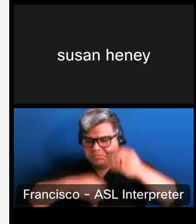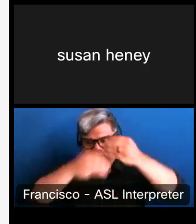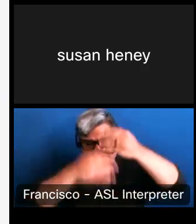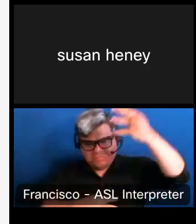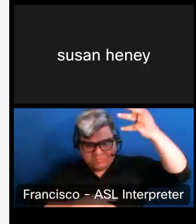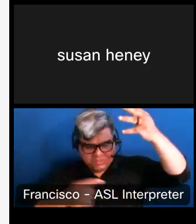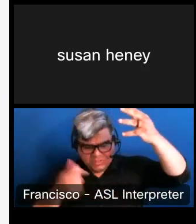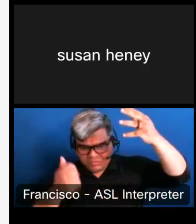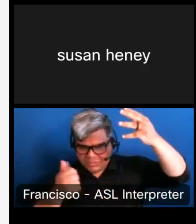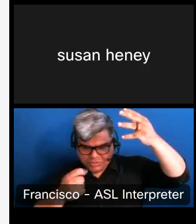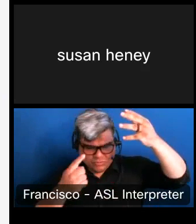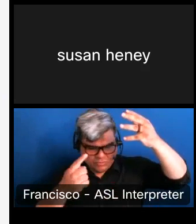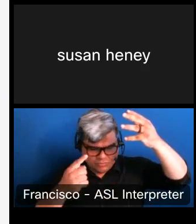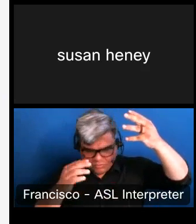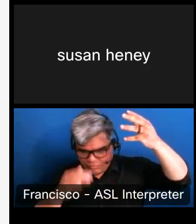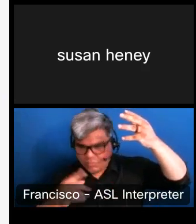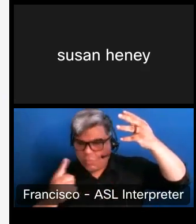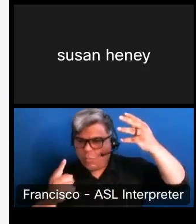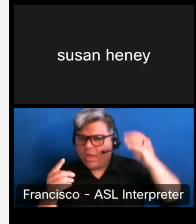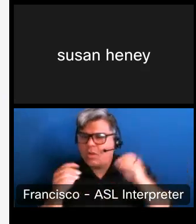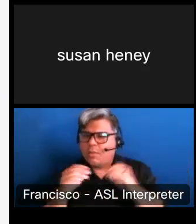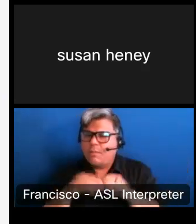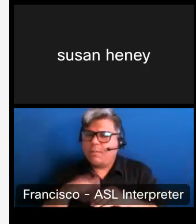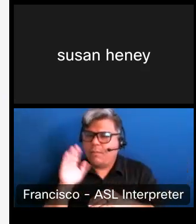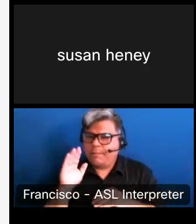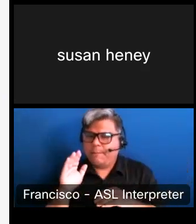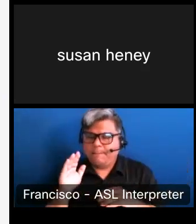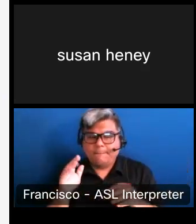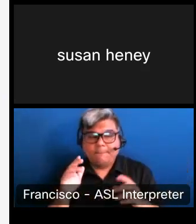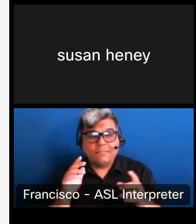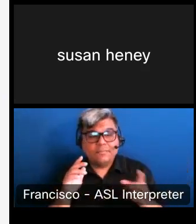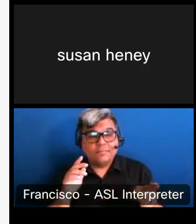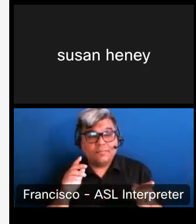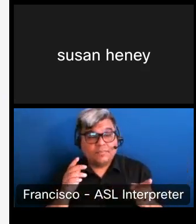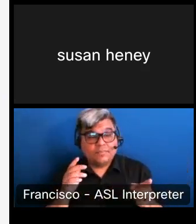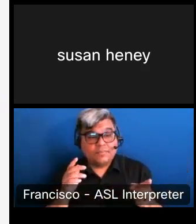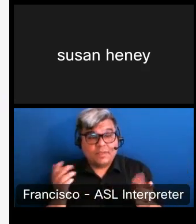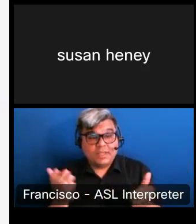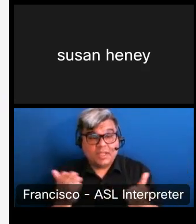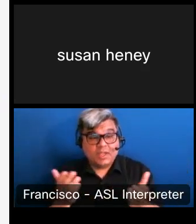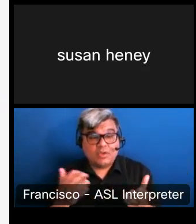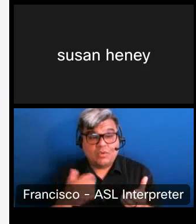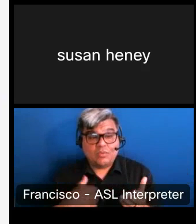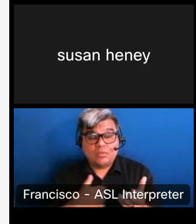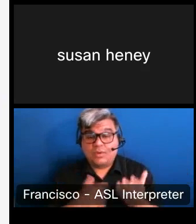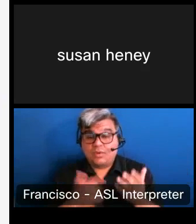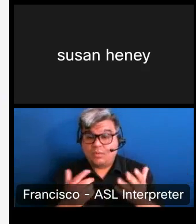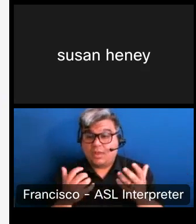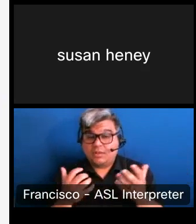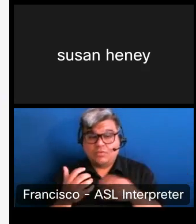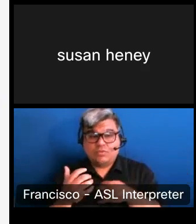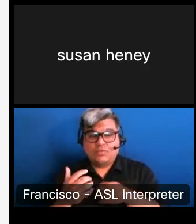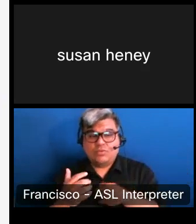tracts here, but for this example, we want to select all. We want to select the all tracts.